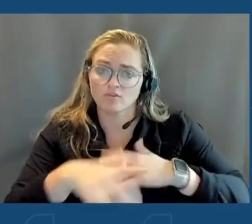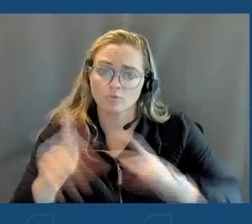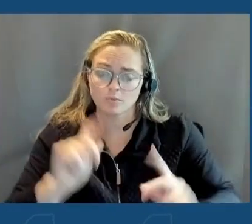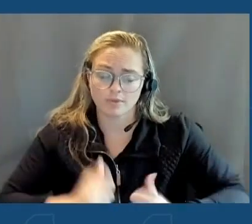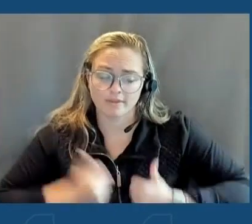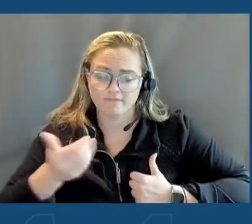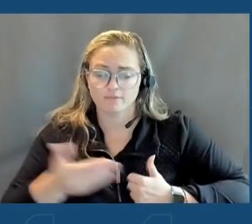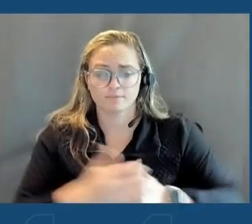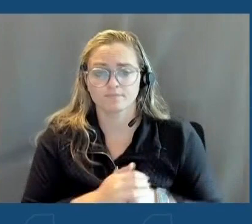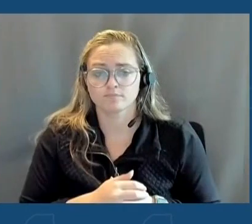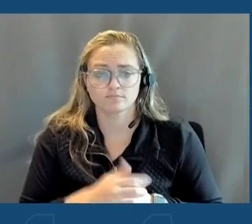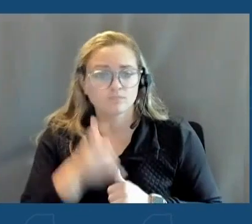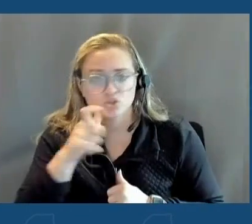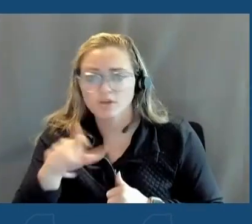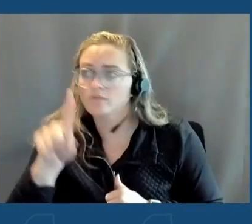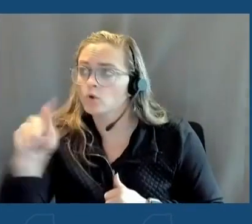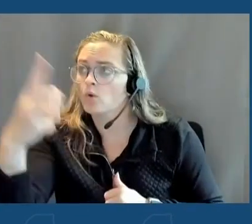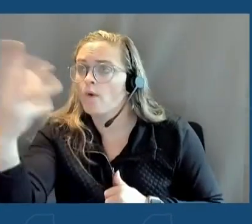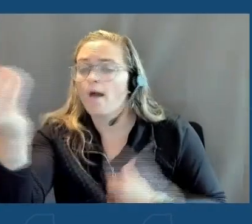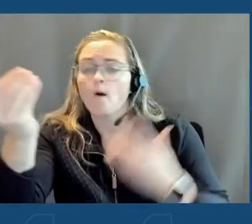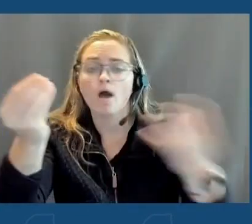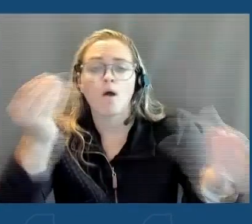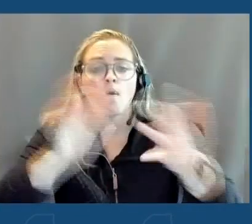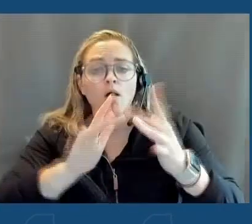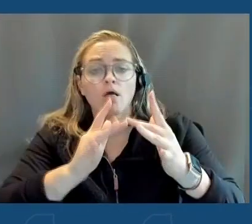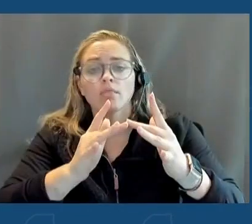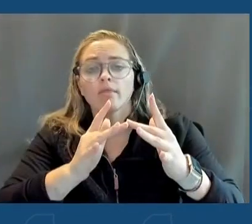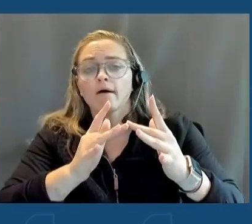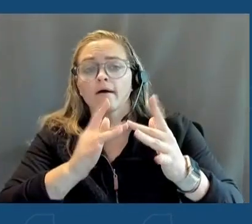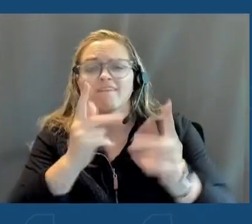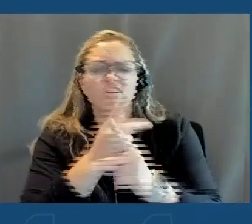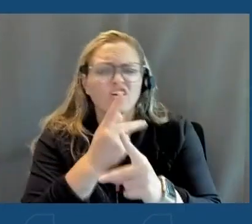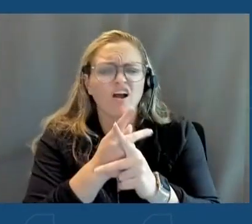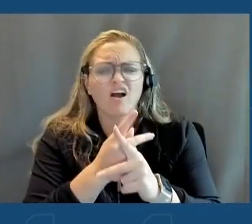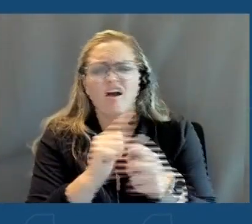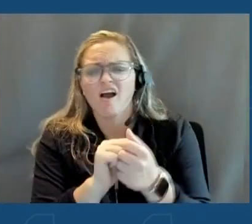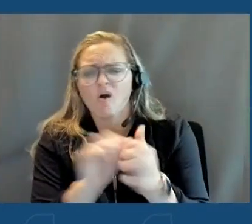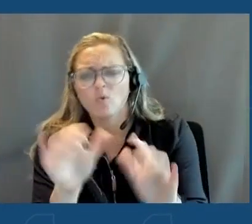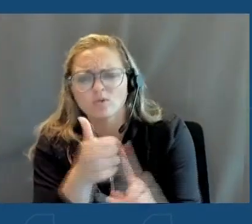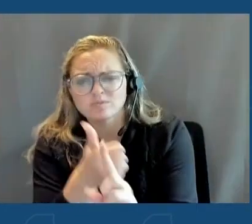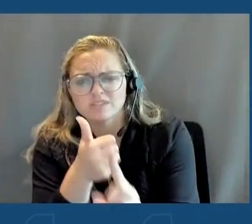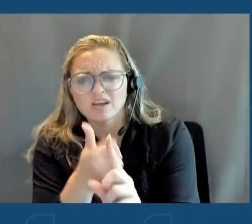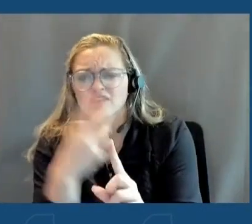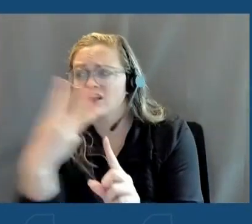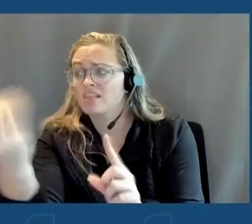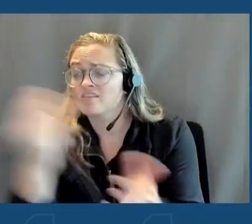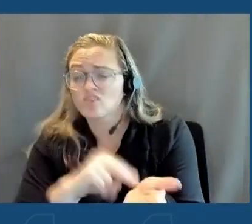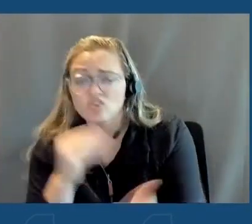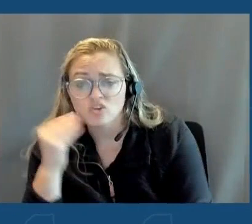LOVED ONES AND FAMILY MEMBERS AND NURSING HOME I'M REINFORCING THAT NURSING HOMES